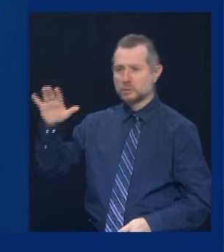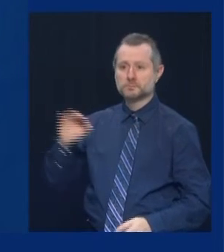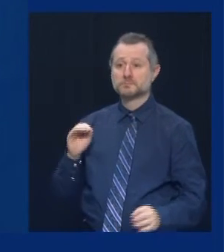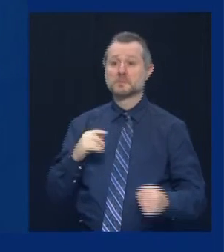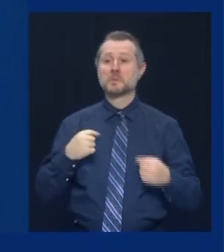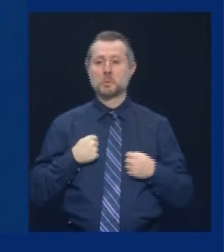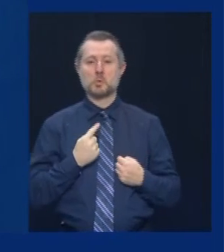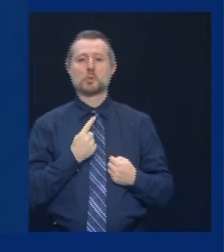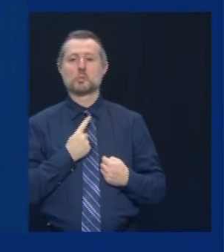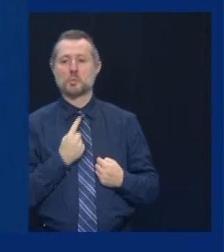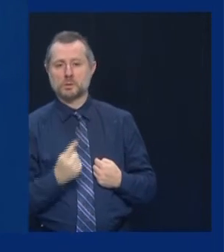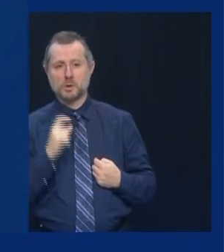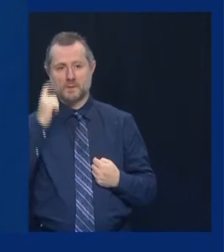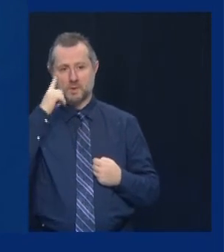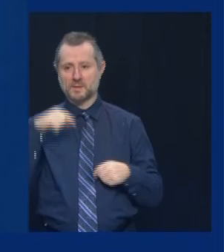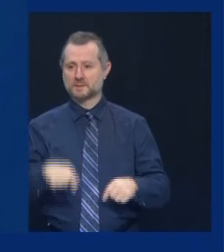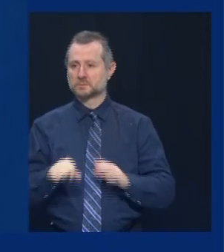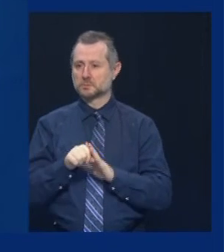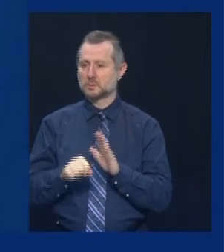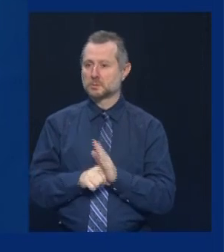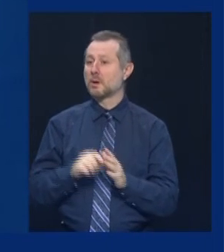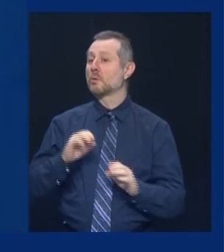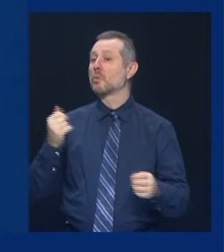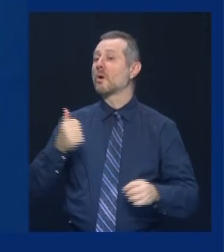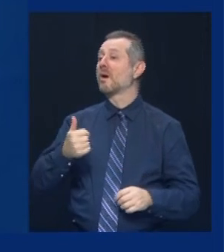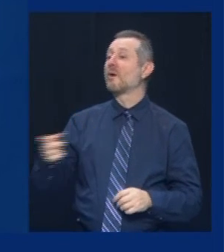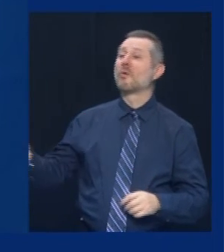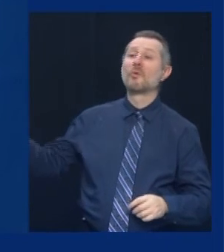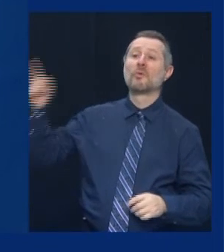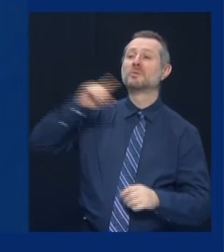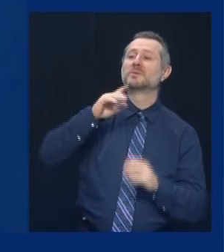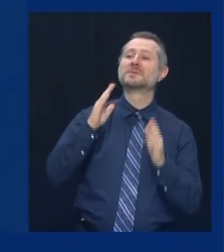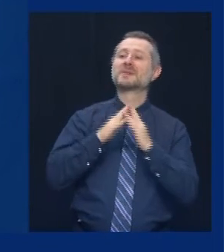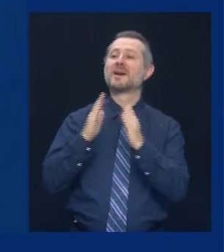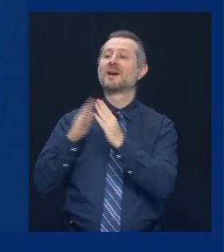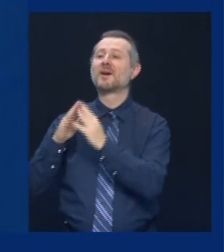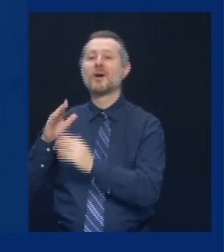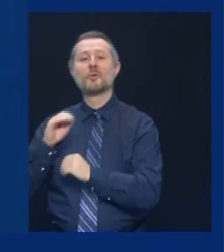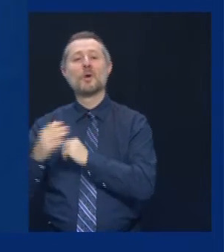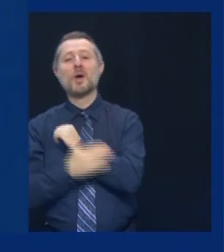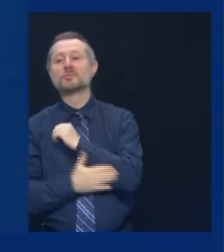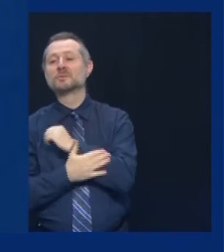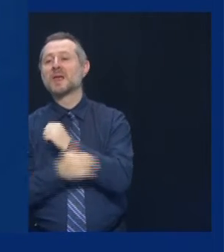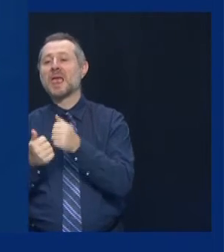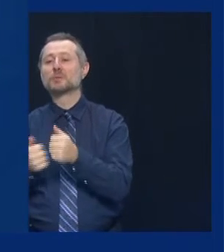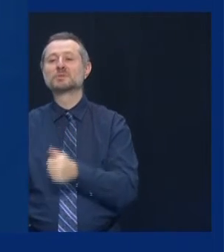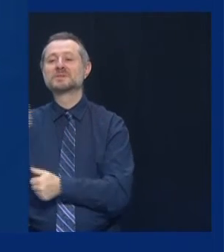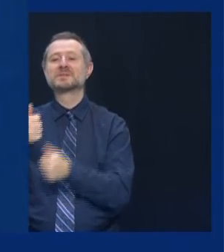IT. THERE IS NO GOVERNOR, ONLY ONE